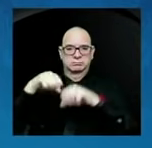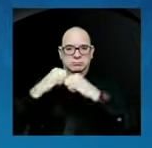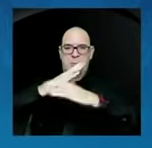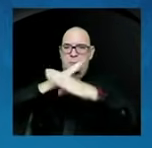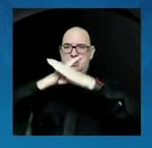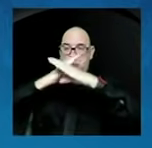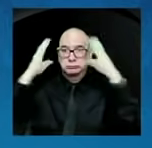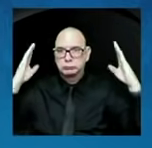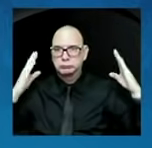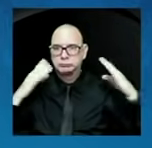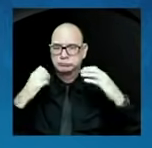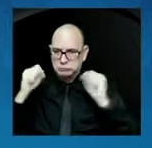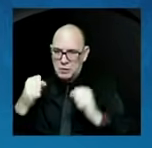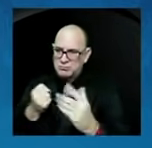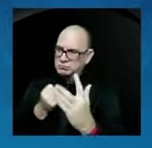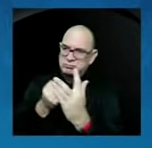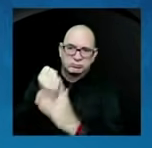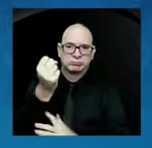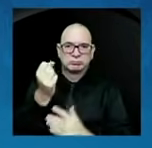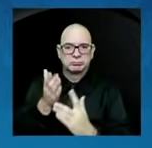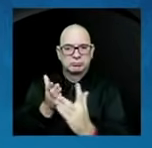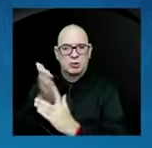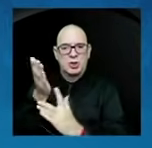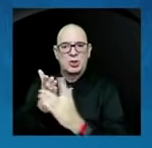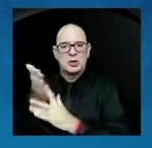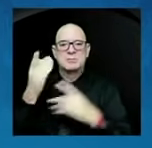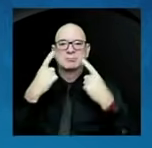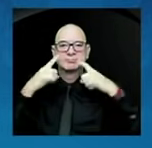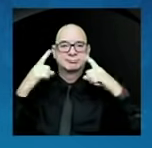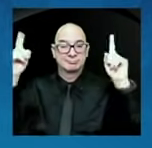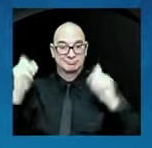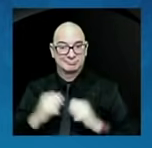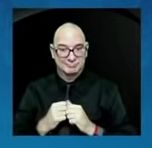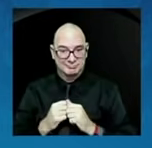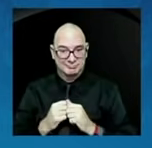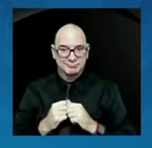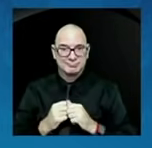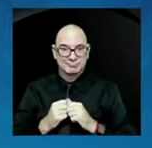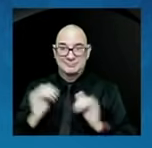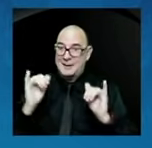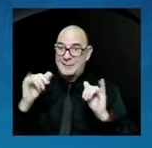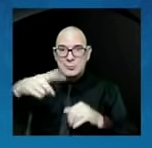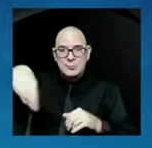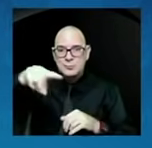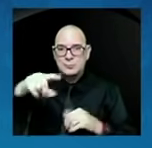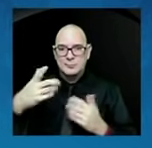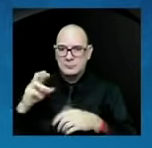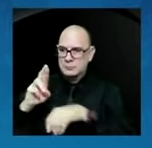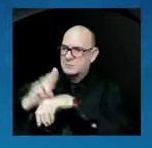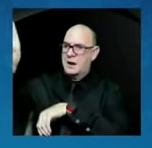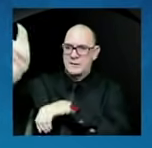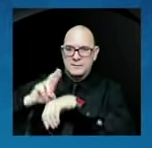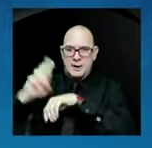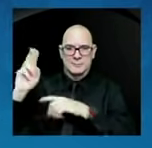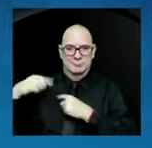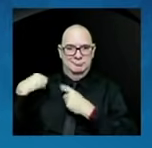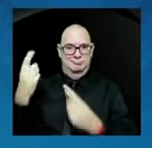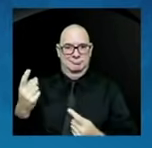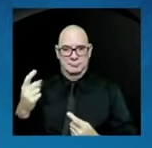THE SHORT FLIGHT BROKE BARRIERS, LITERALLY AND FIGURATIVELY, AS